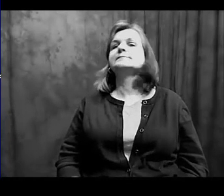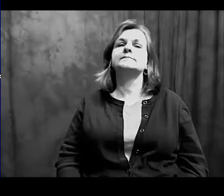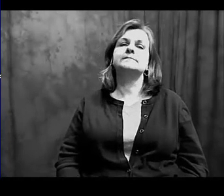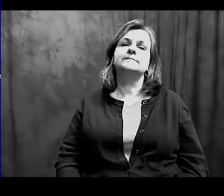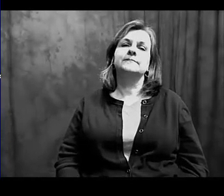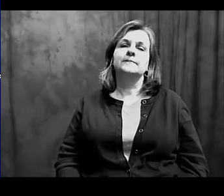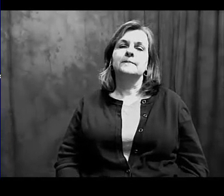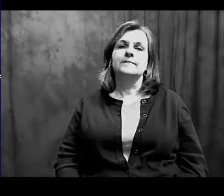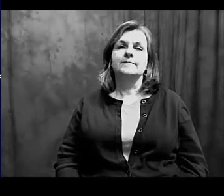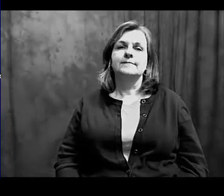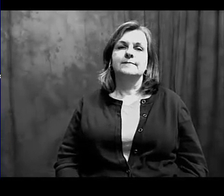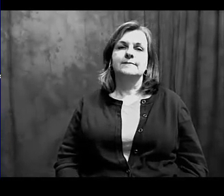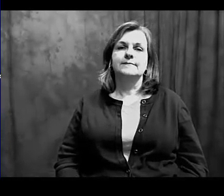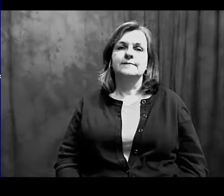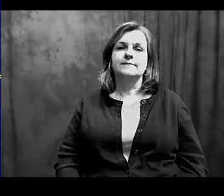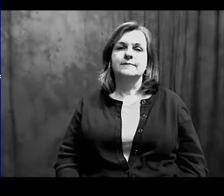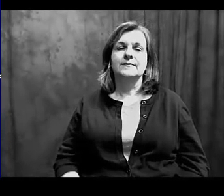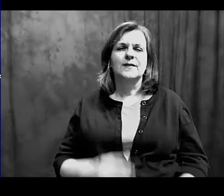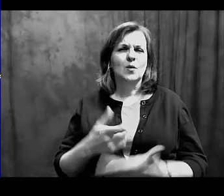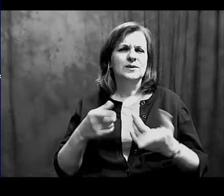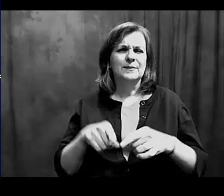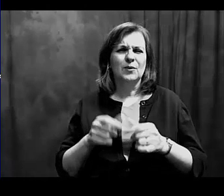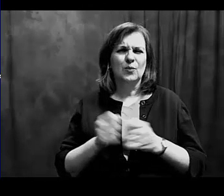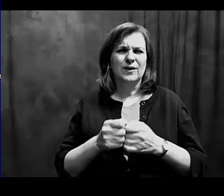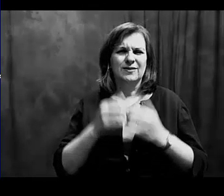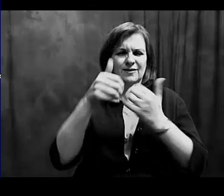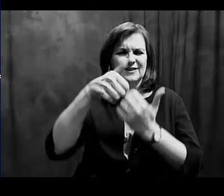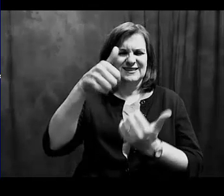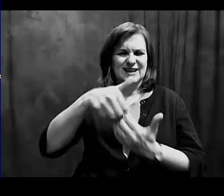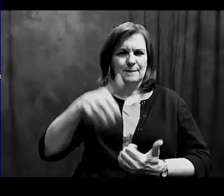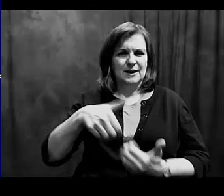so the deal with the segmented worms